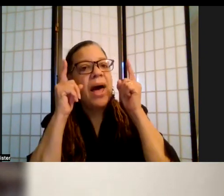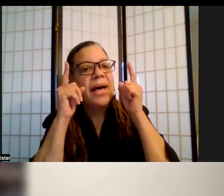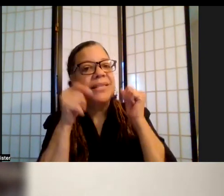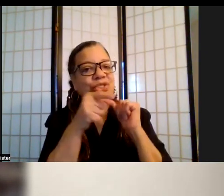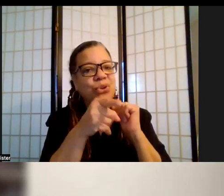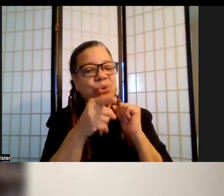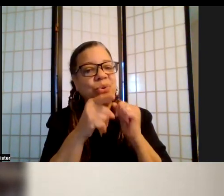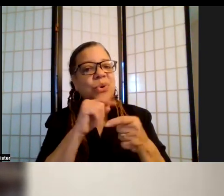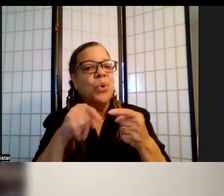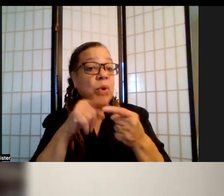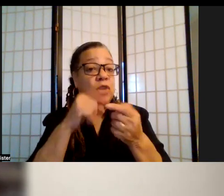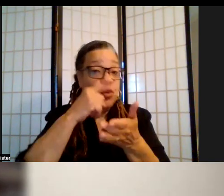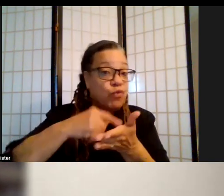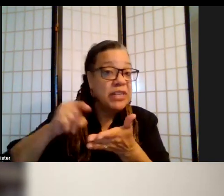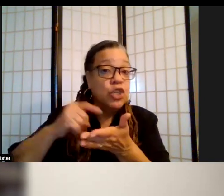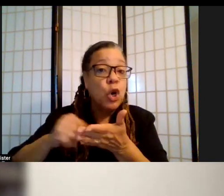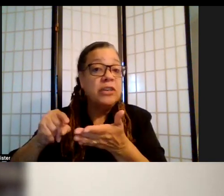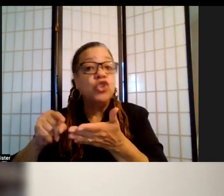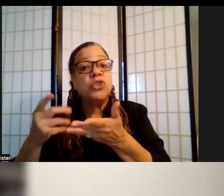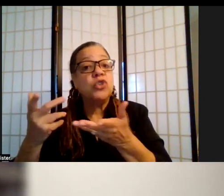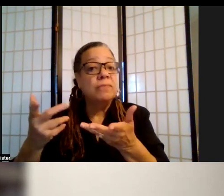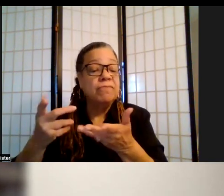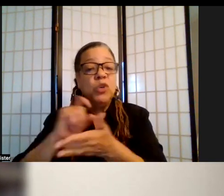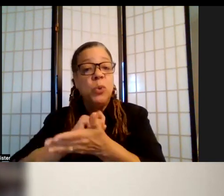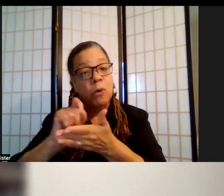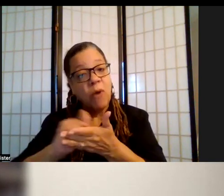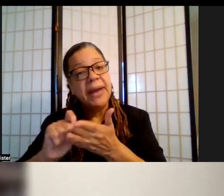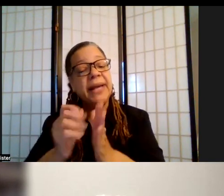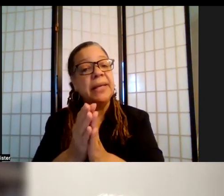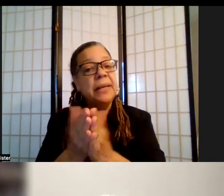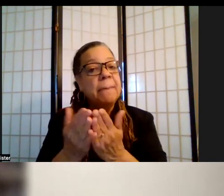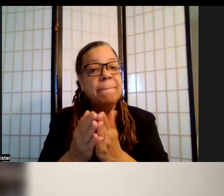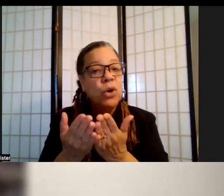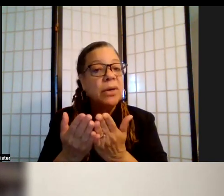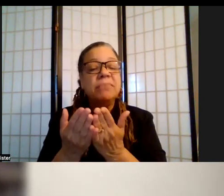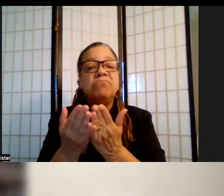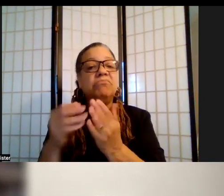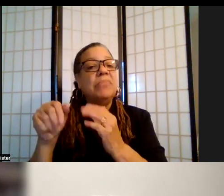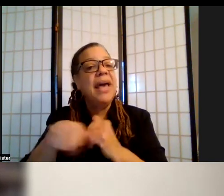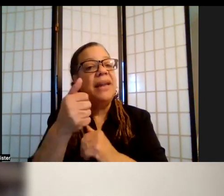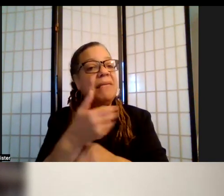I'm not sure research is the right term, but in your uh assembling of information to make,